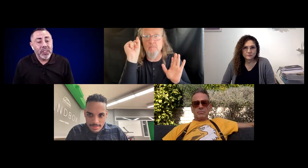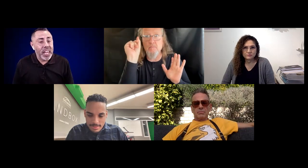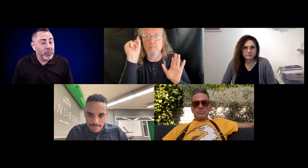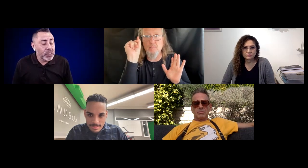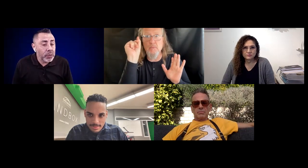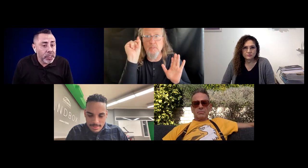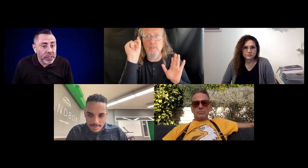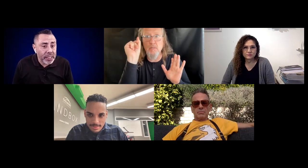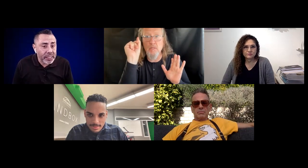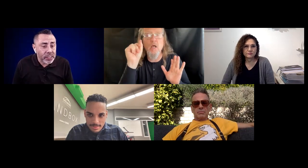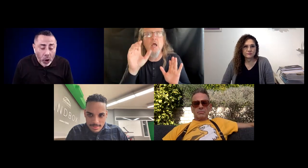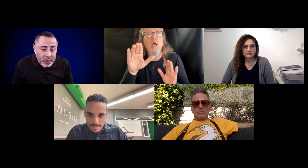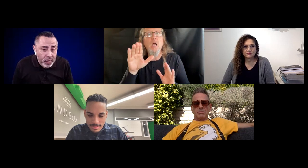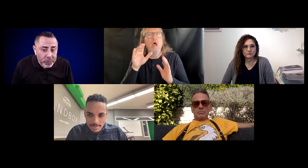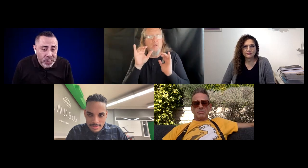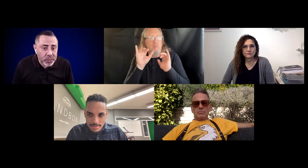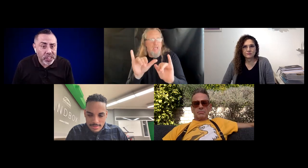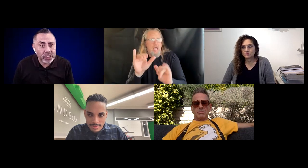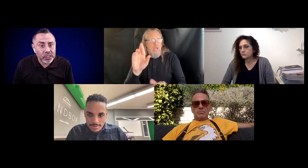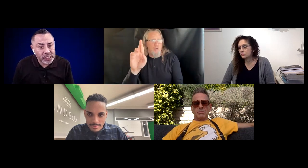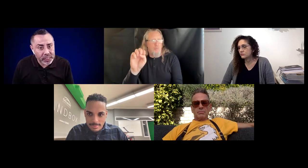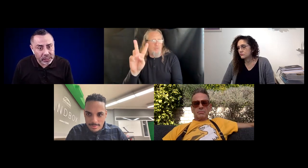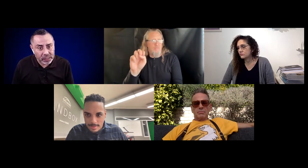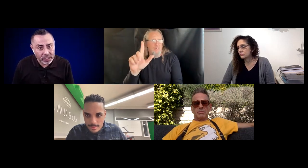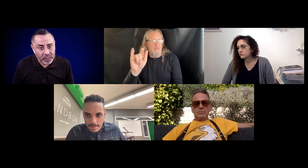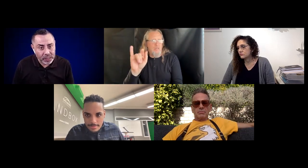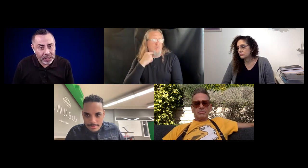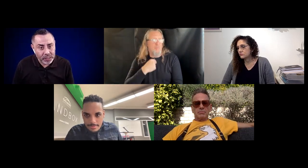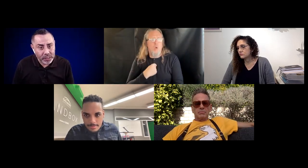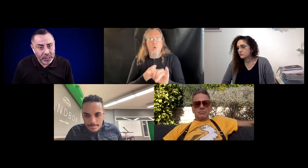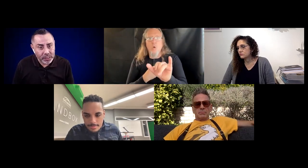That was done within 3 seconds all that information was shared in 3 seconds.